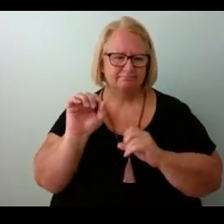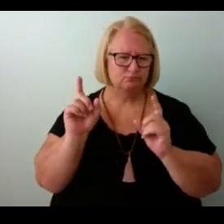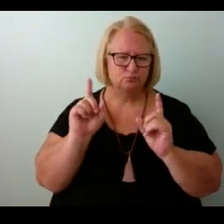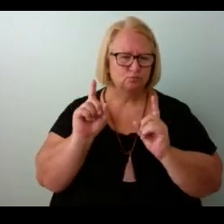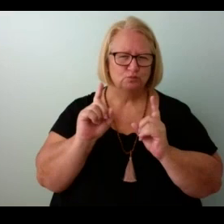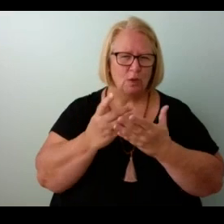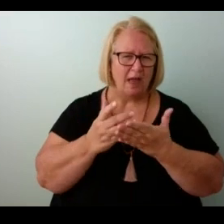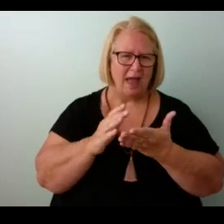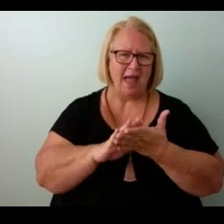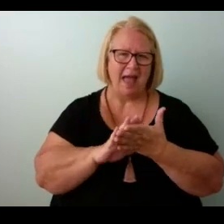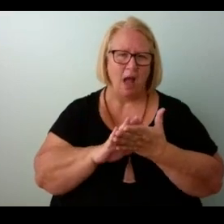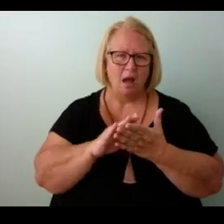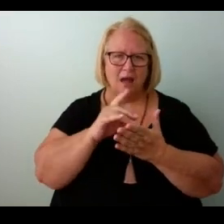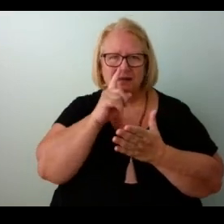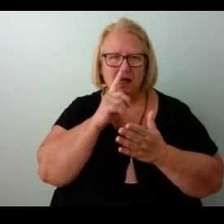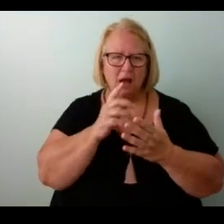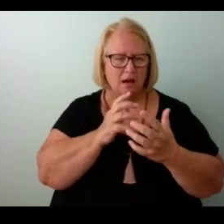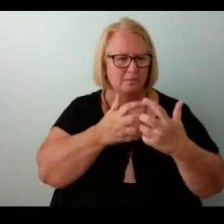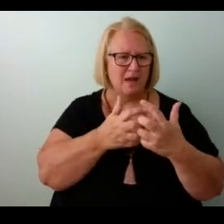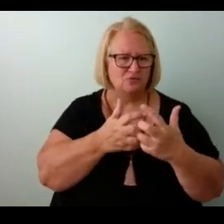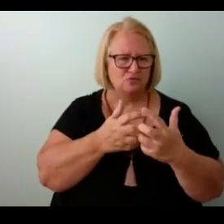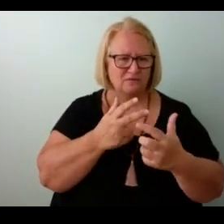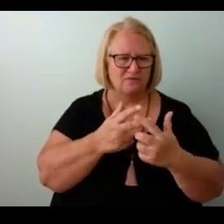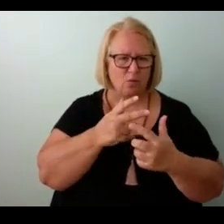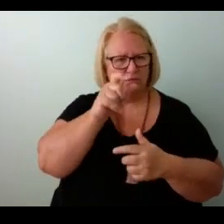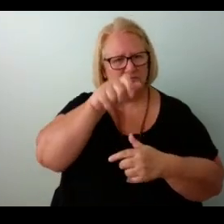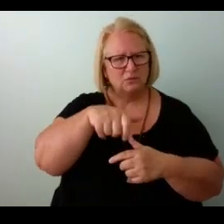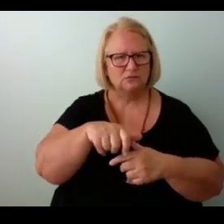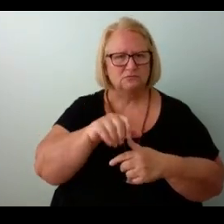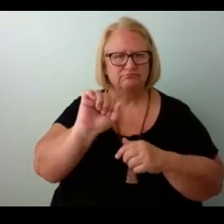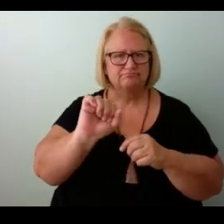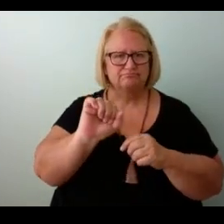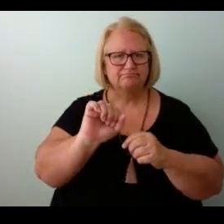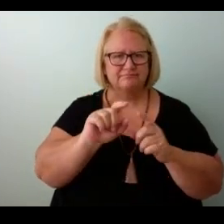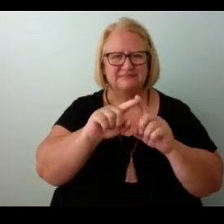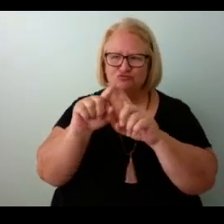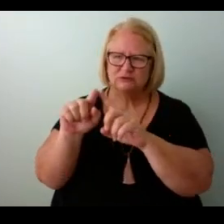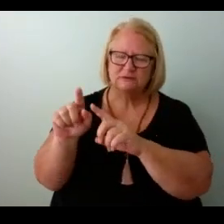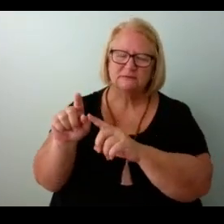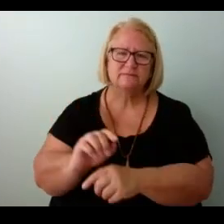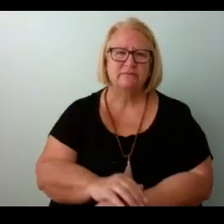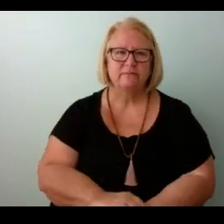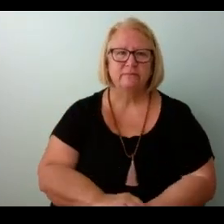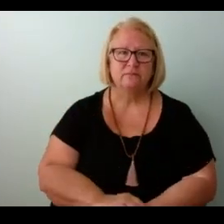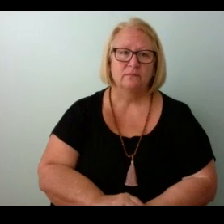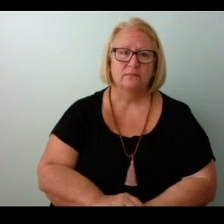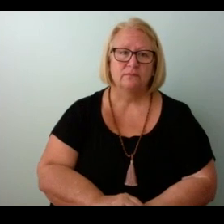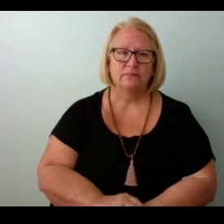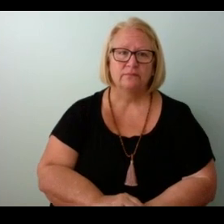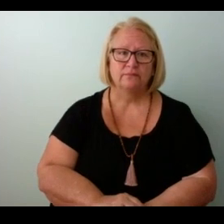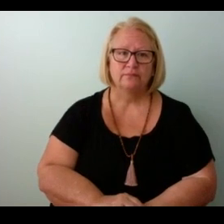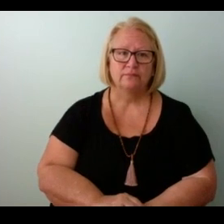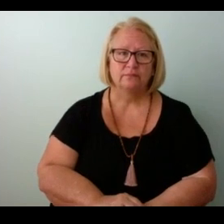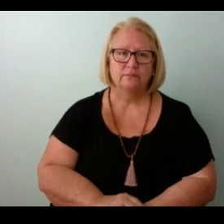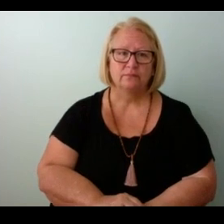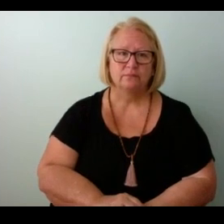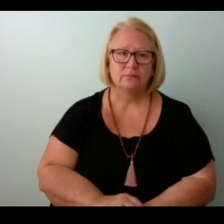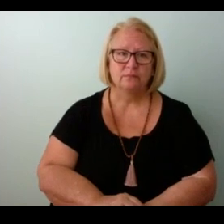your individual clients. And for someone who may not necessarily want to go down the path of a client with